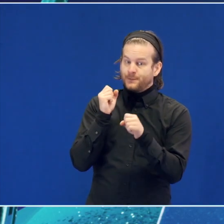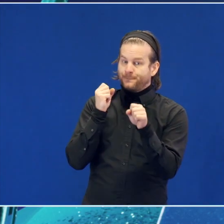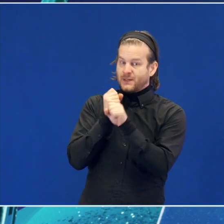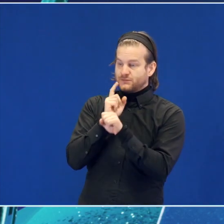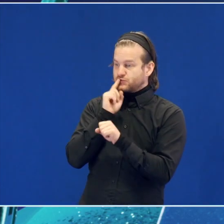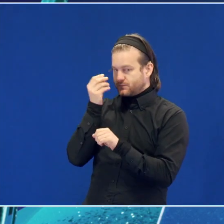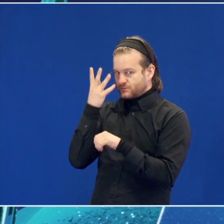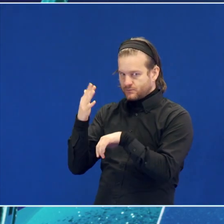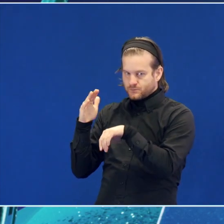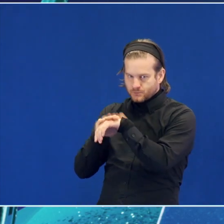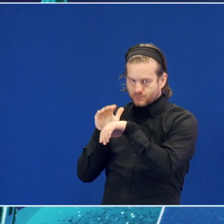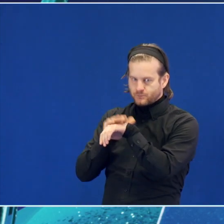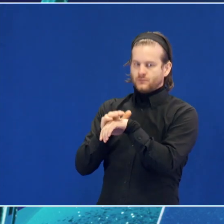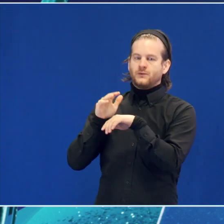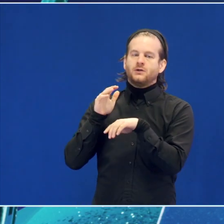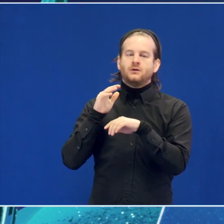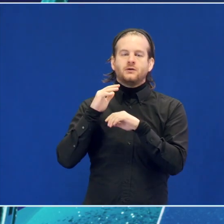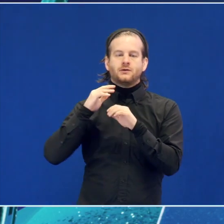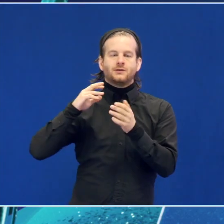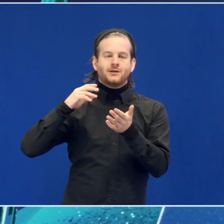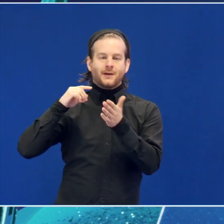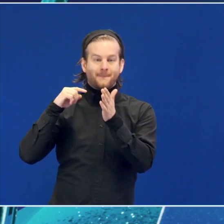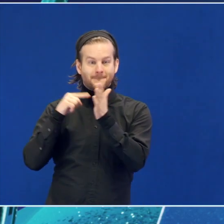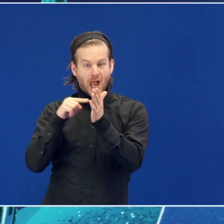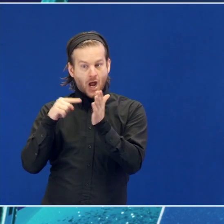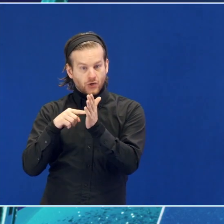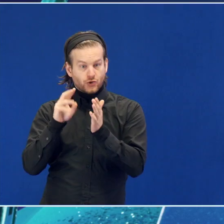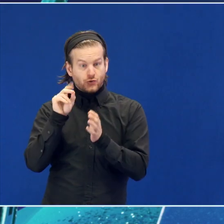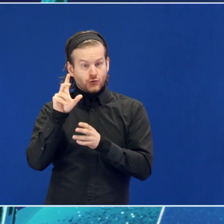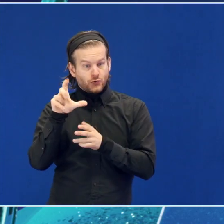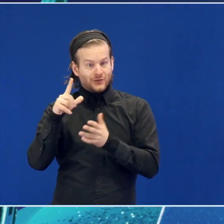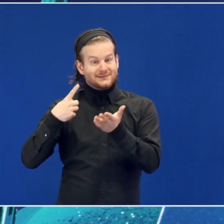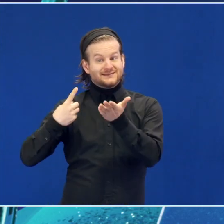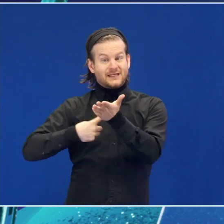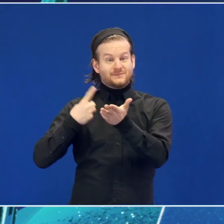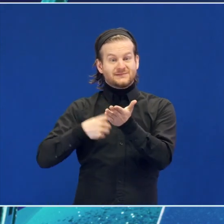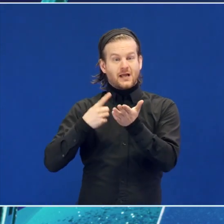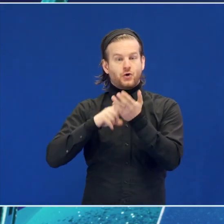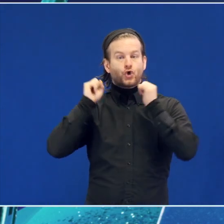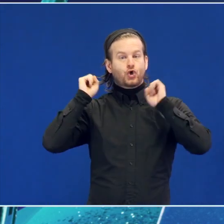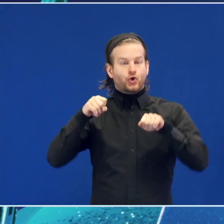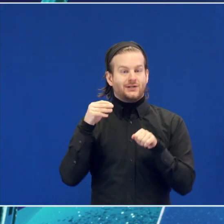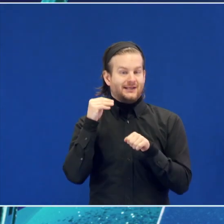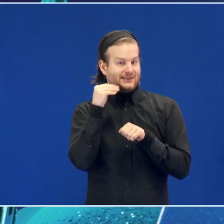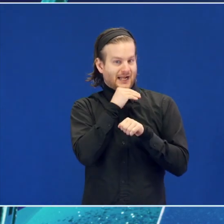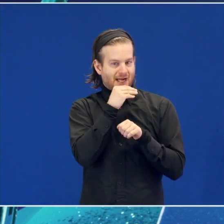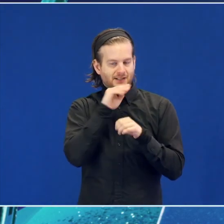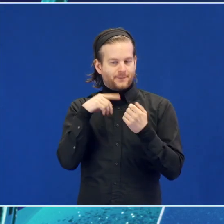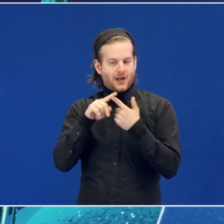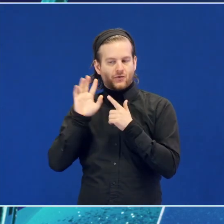that actually the models are lying about their chain of thought in some cases, so take it with a grain of thought -- of salt.